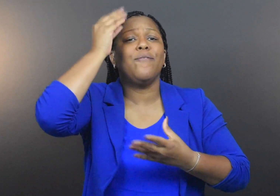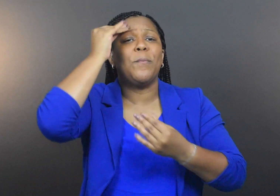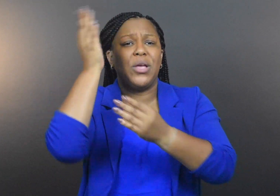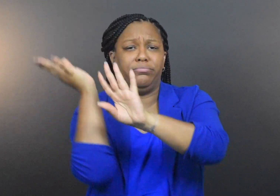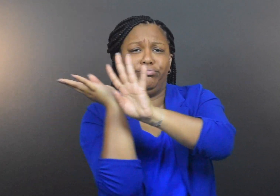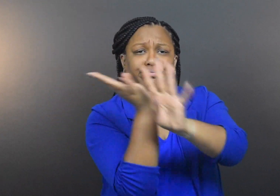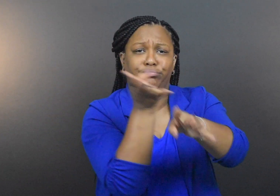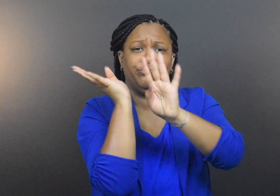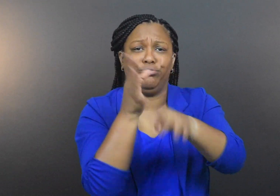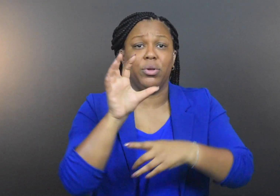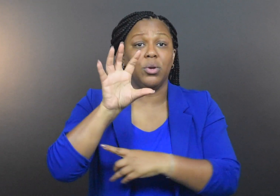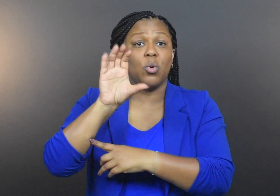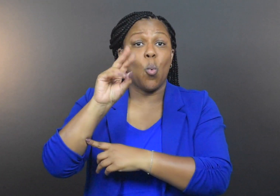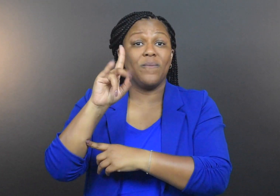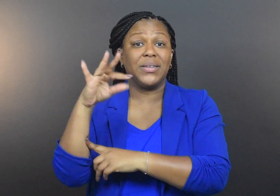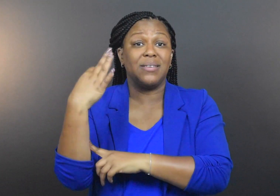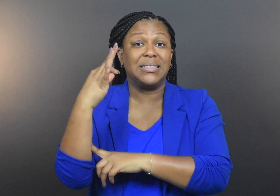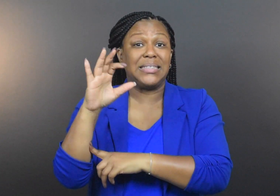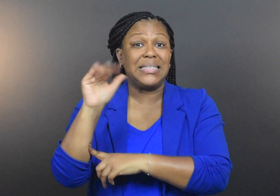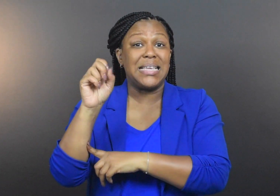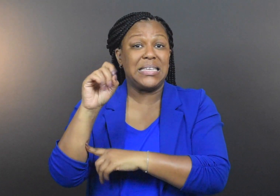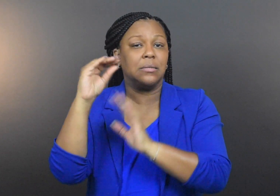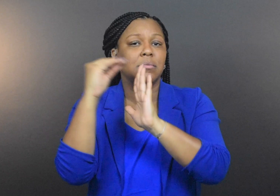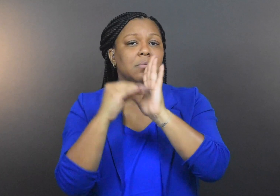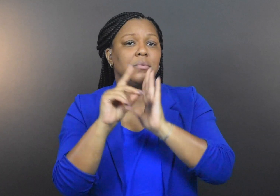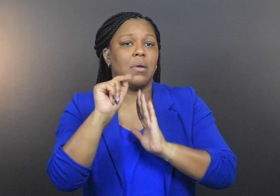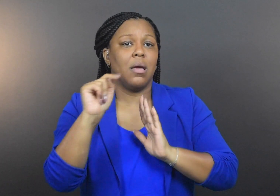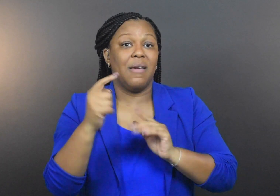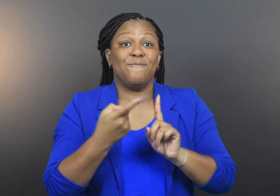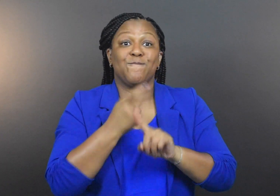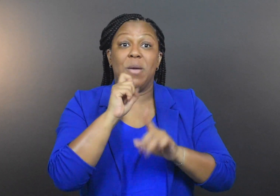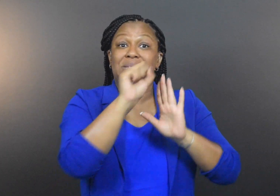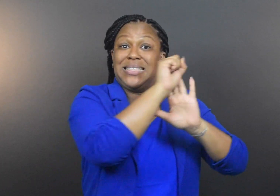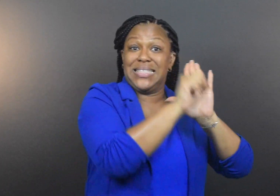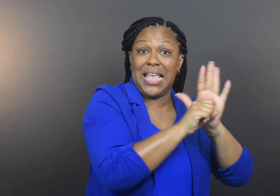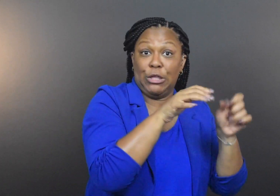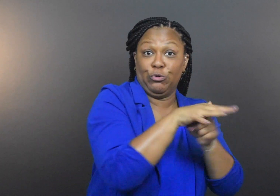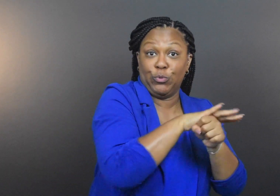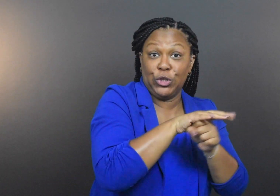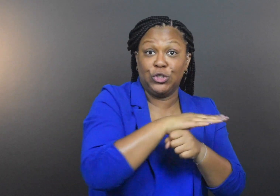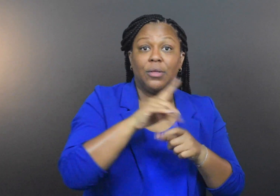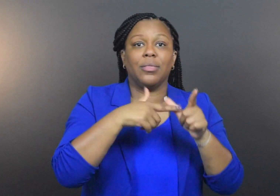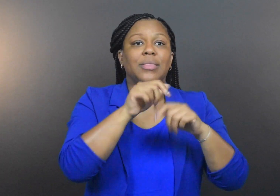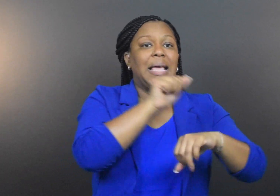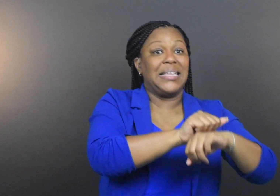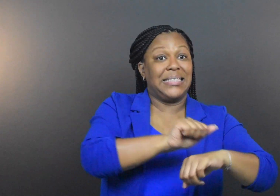COVID-19 case data from the state’s regions and then to send it to CDC.